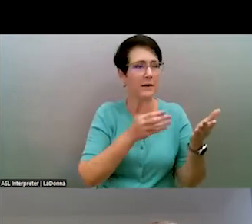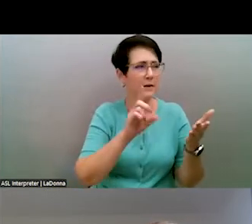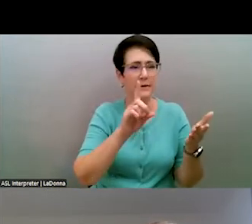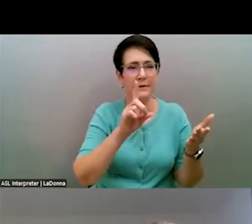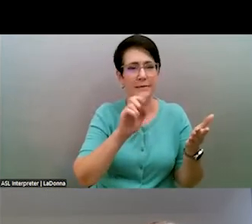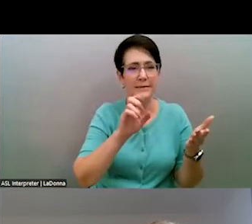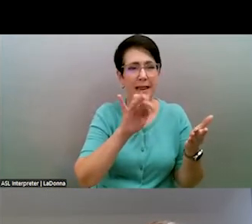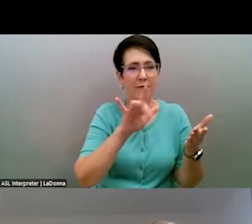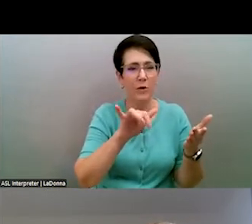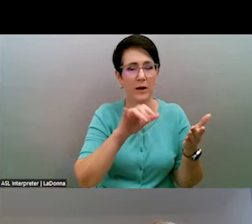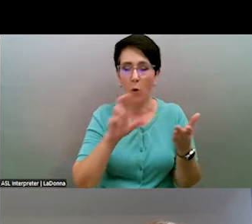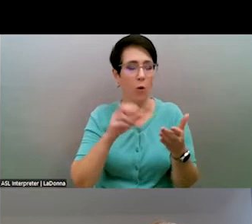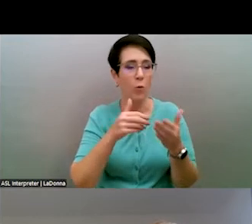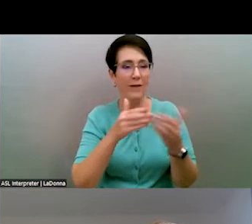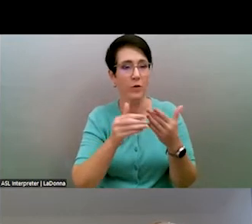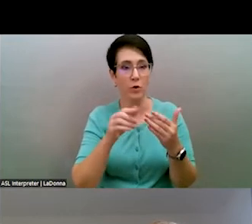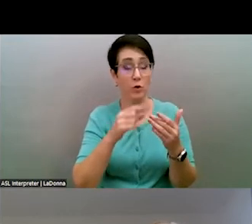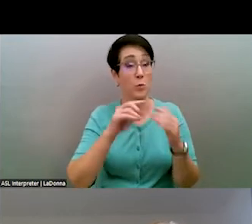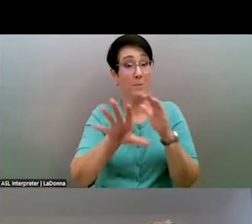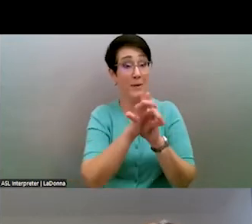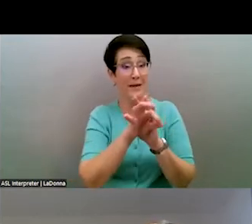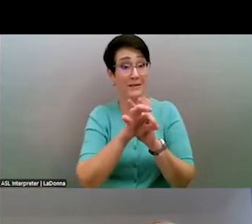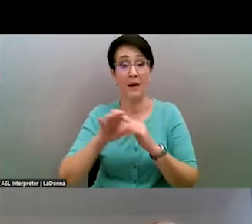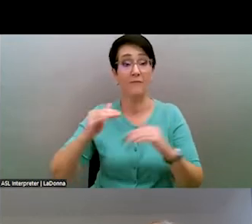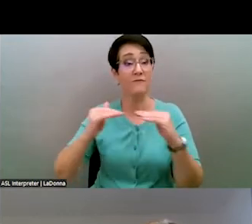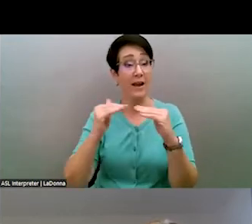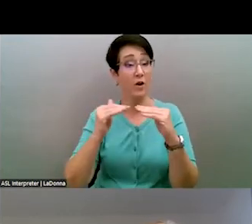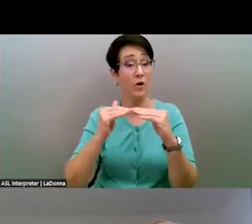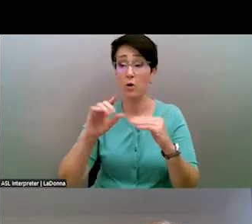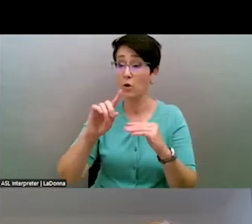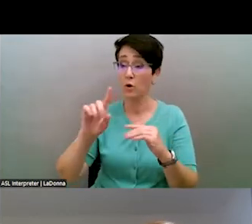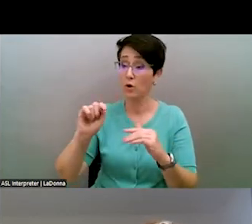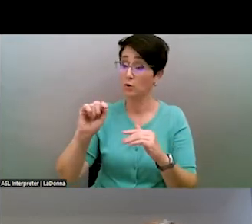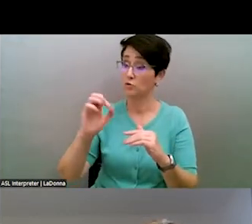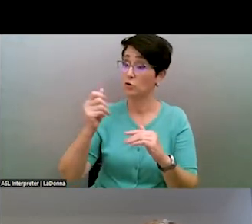IDENTIFIED A CLEAR TARGET OUTCOME. WHICH HELPS YOU IN TERMS OF IDENTIFYING DOES SUCCESS LOOK LIKE.